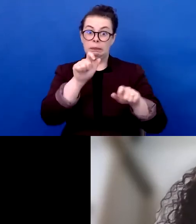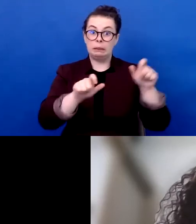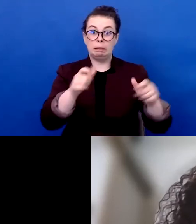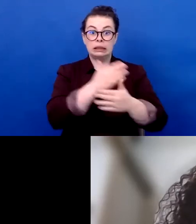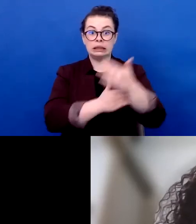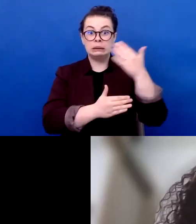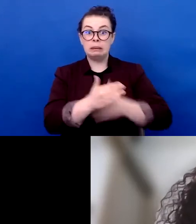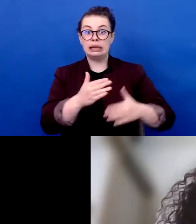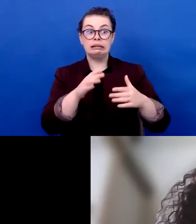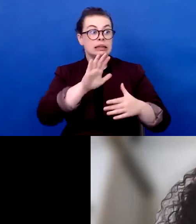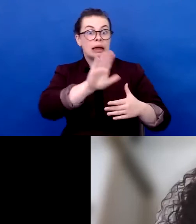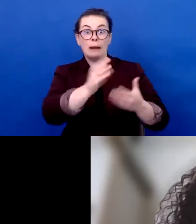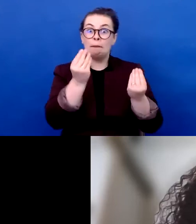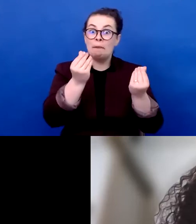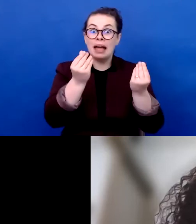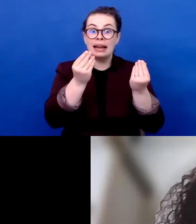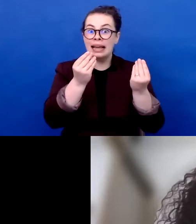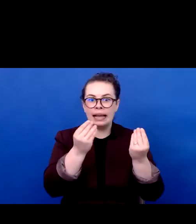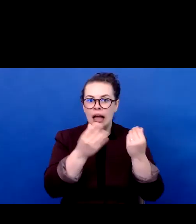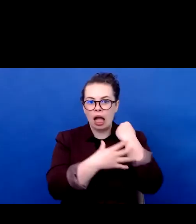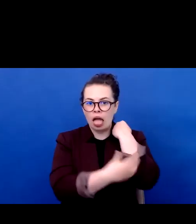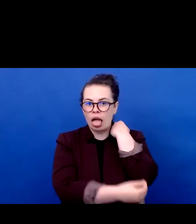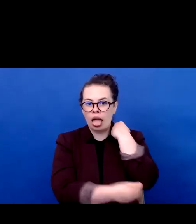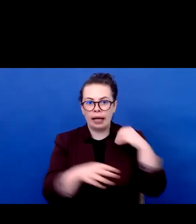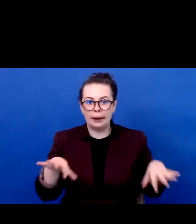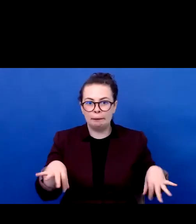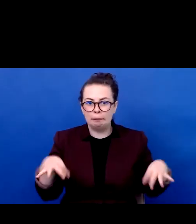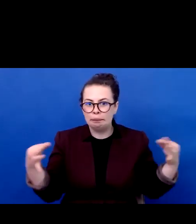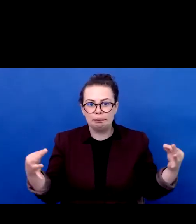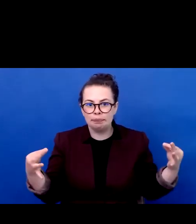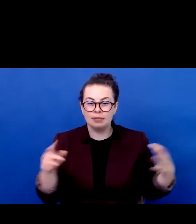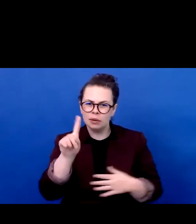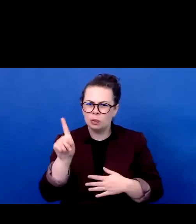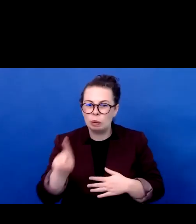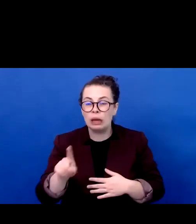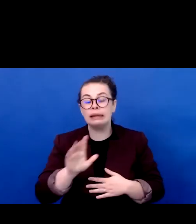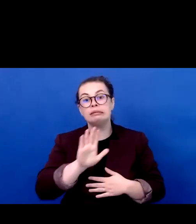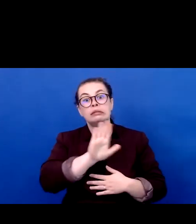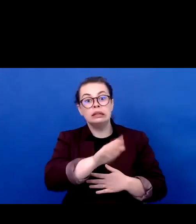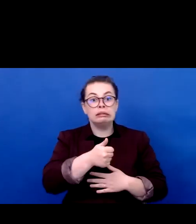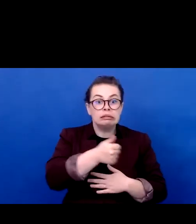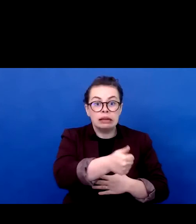is due to many factors such as disability related costs the difficulties in accessing